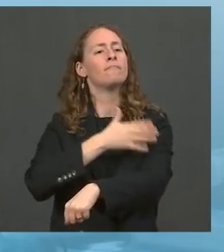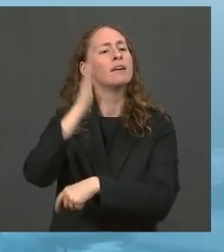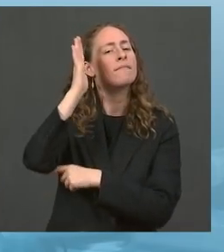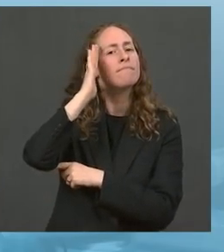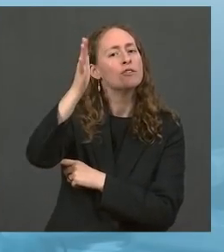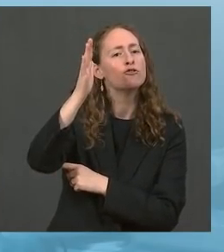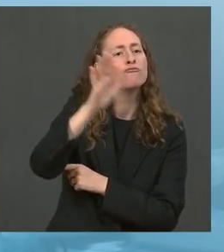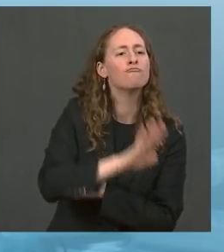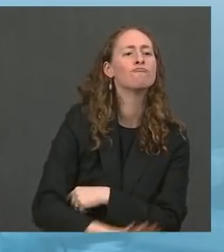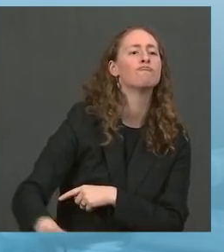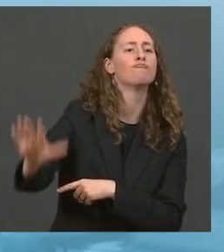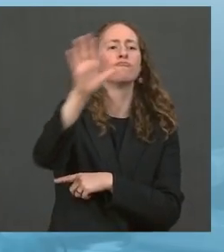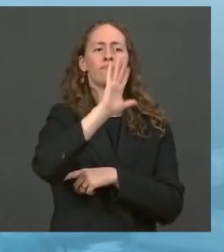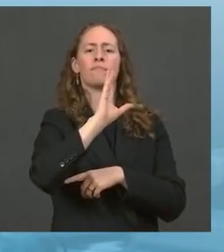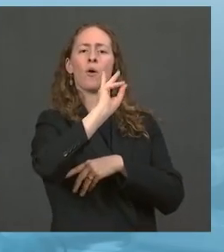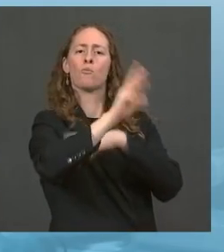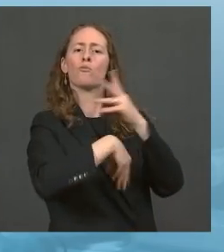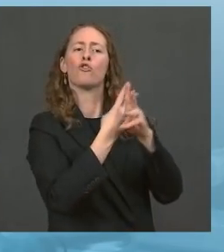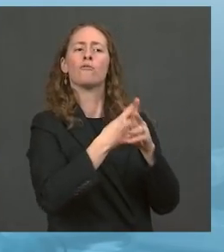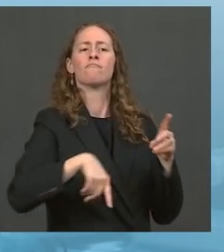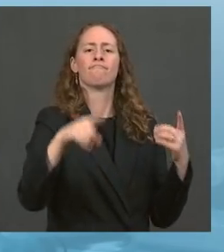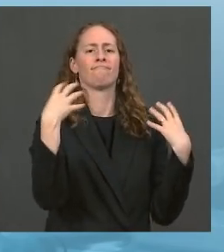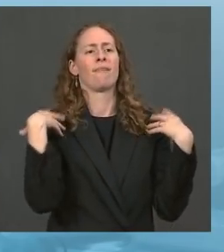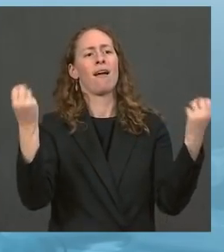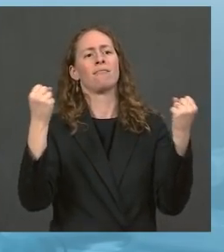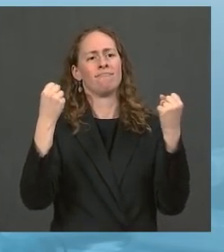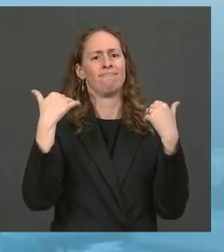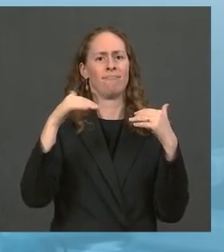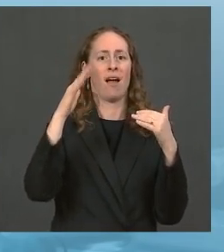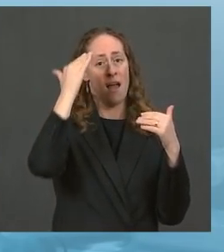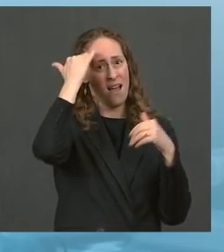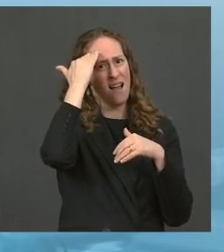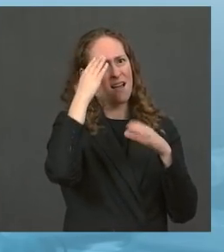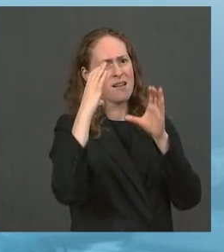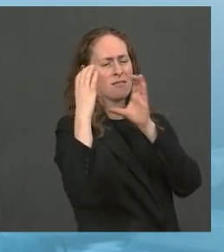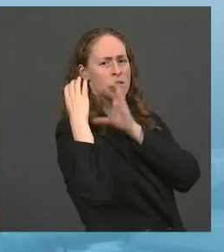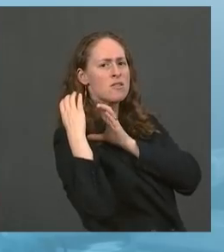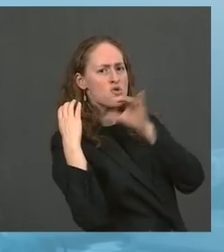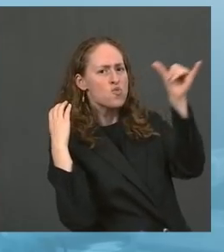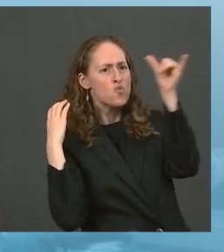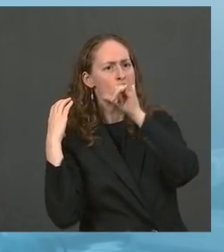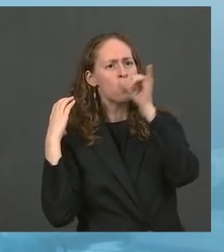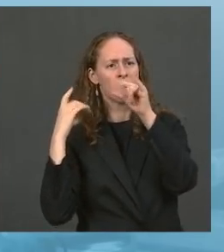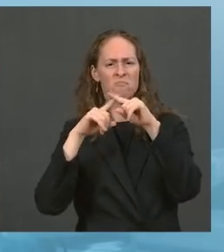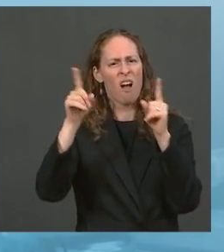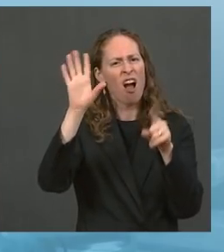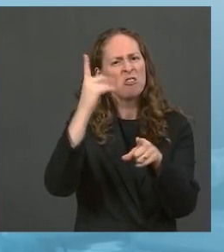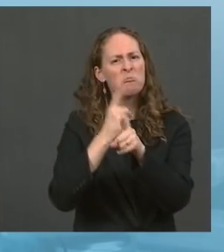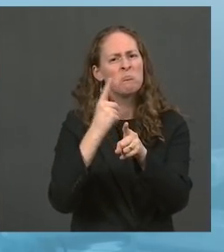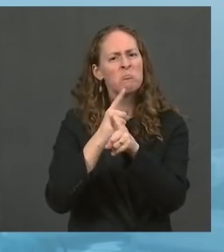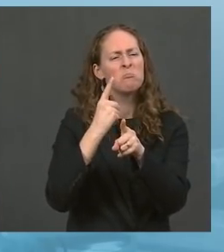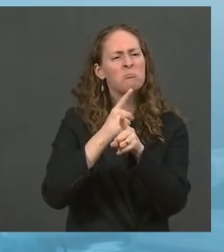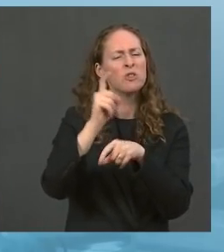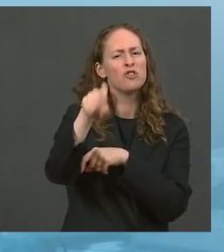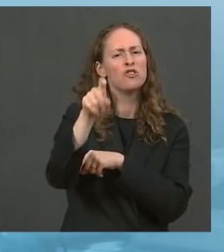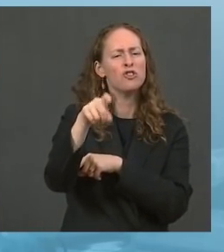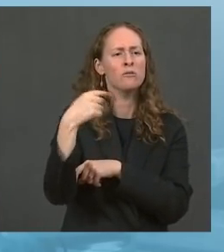That is a big, big goal I ha- -- we have -- we should have. And we're going to lead with the power of our example.